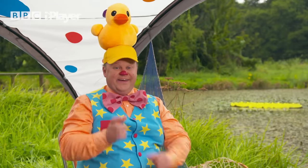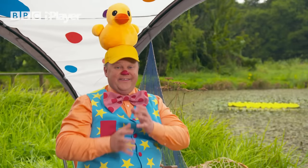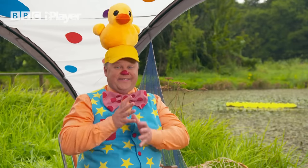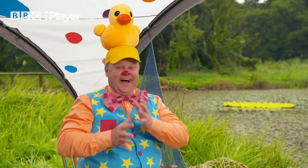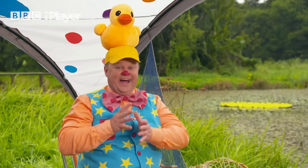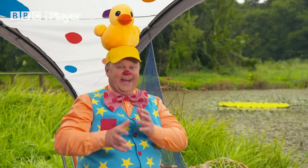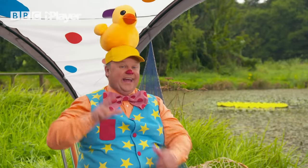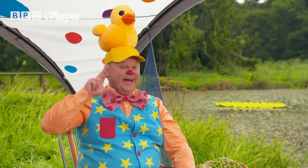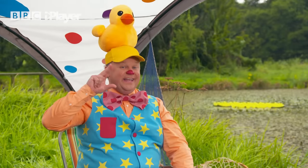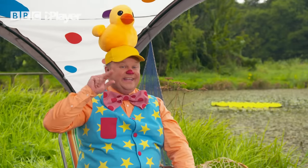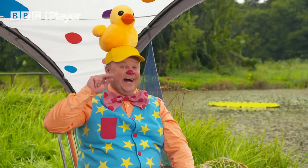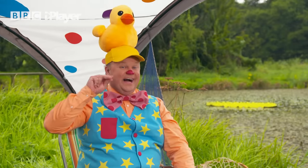you sign duck